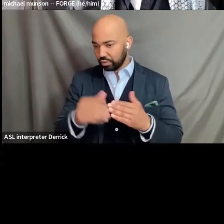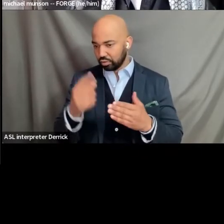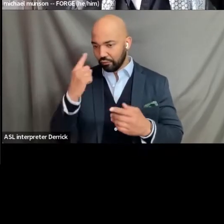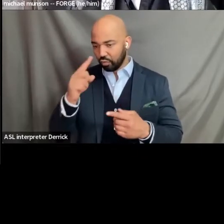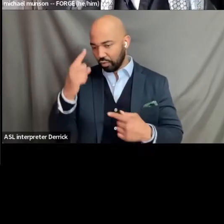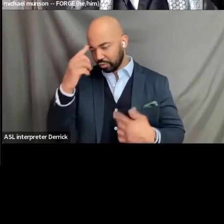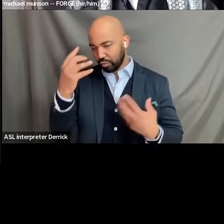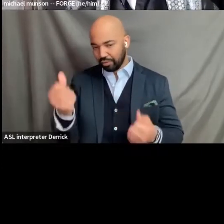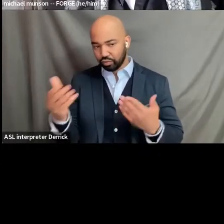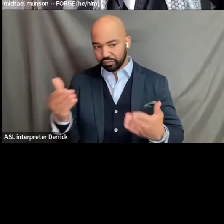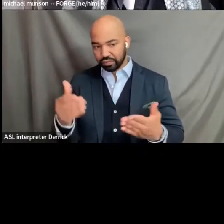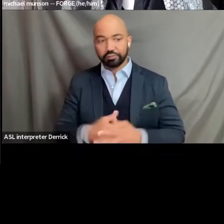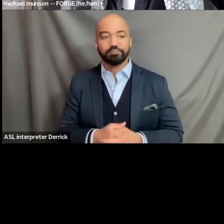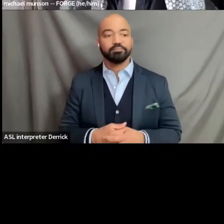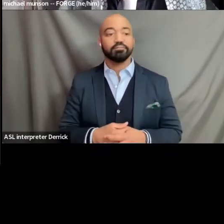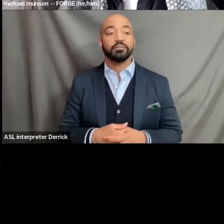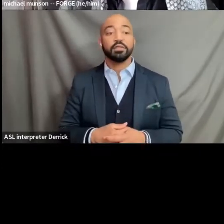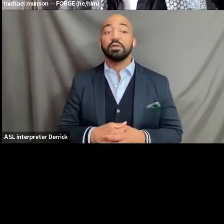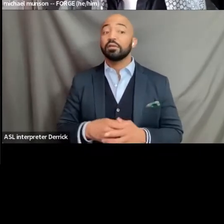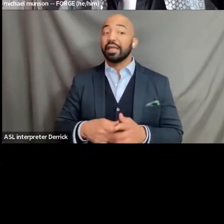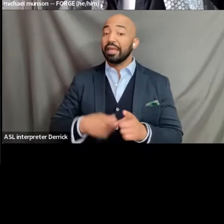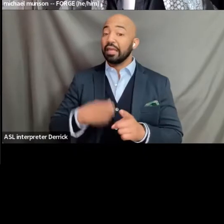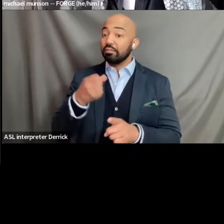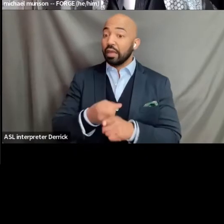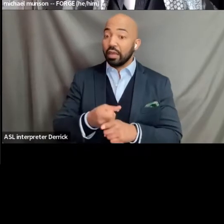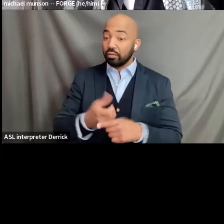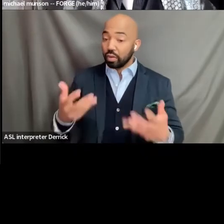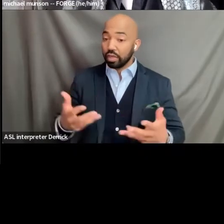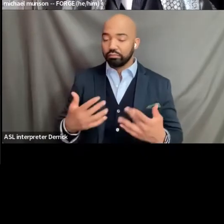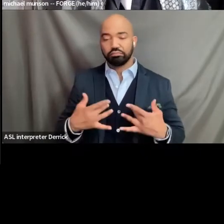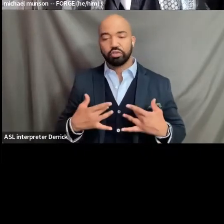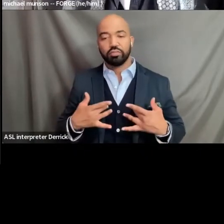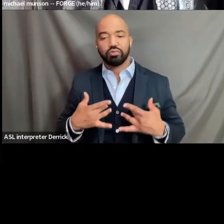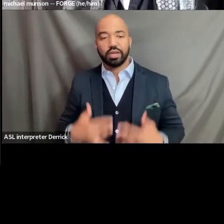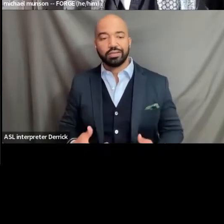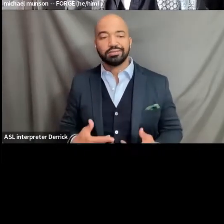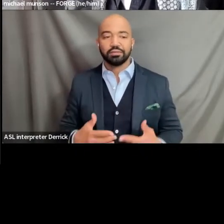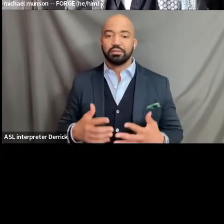to folks feeling depressed or anxious or many other things that are clumped in